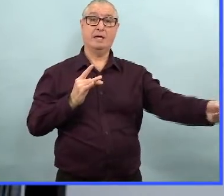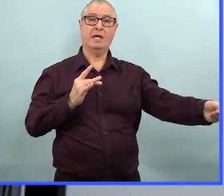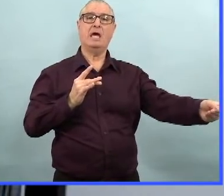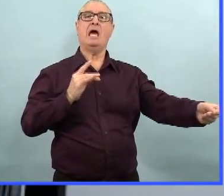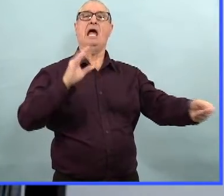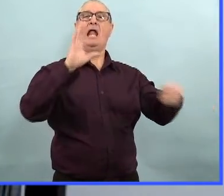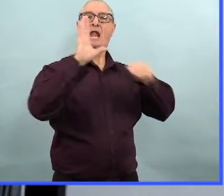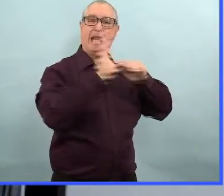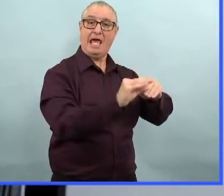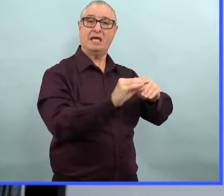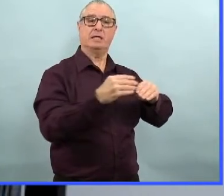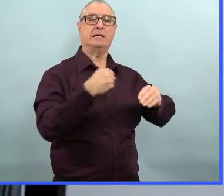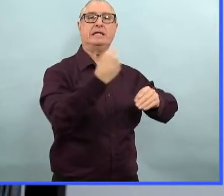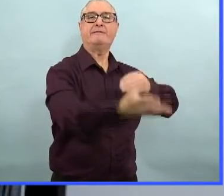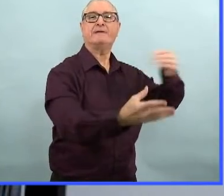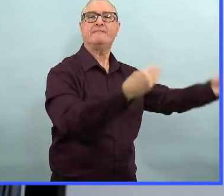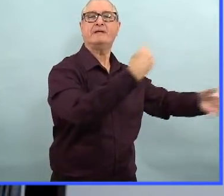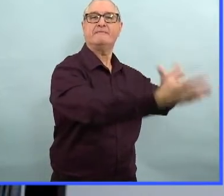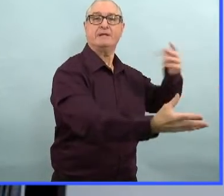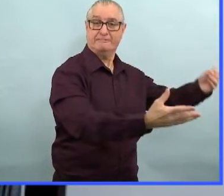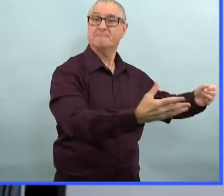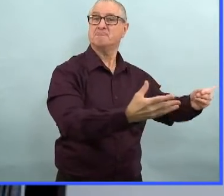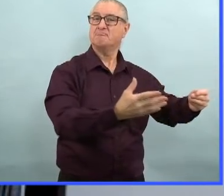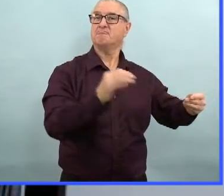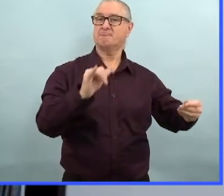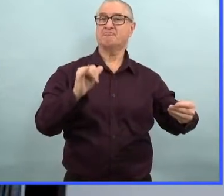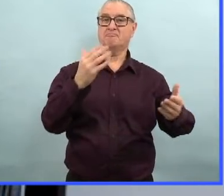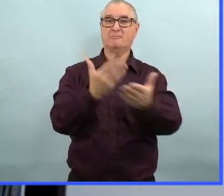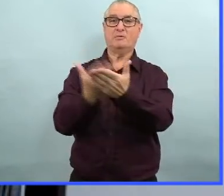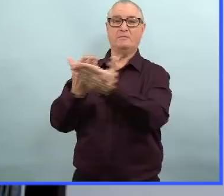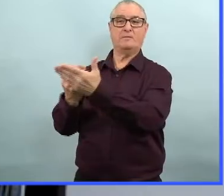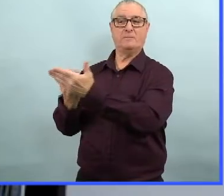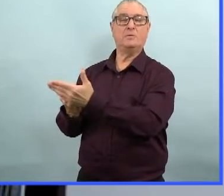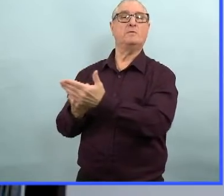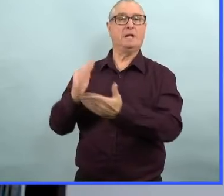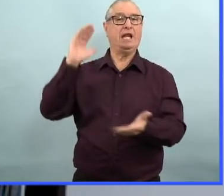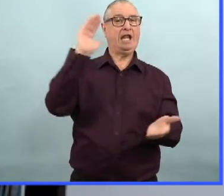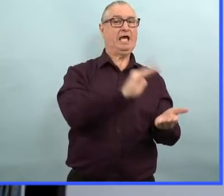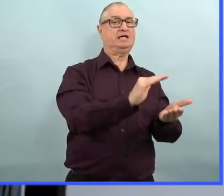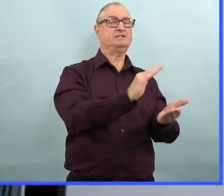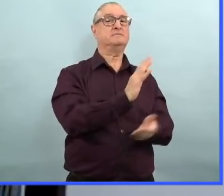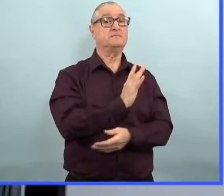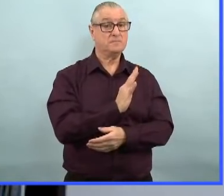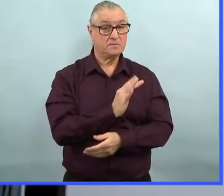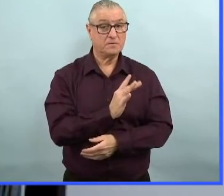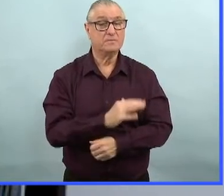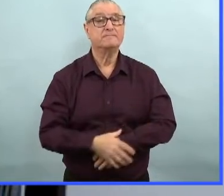studies have shown for example that the amount of virus present in a vaccinated infected person